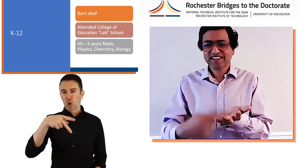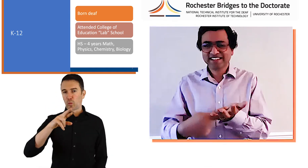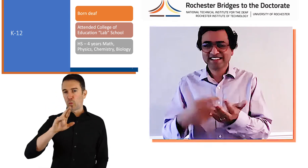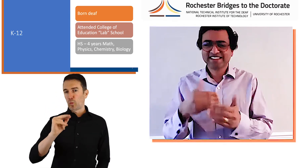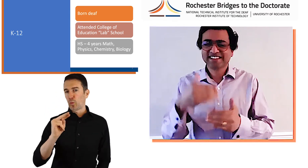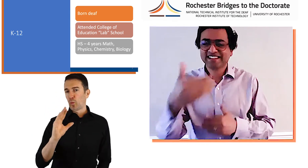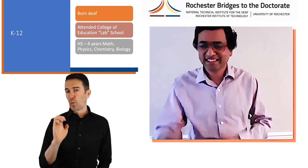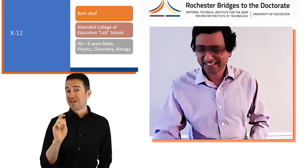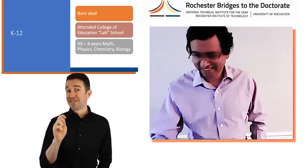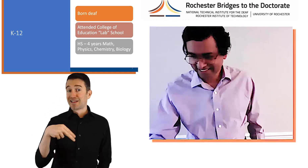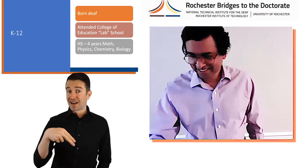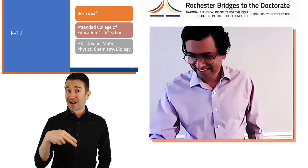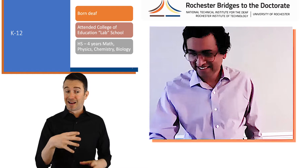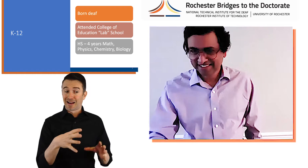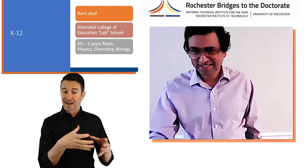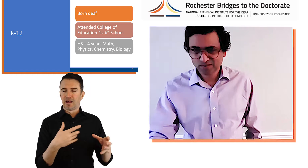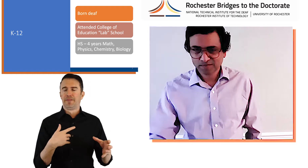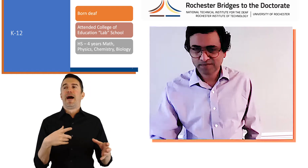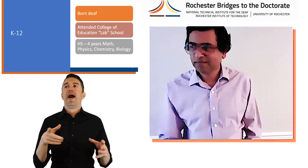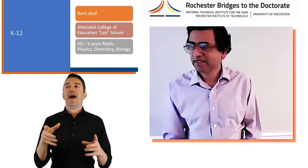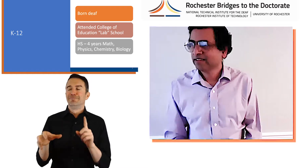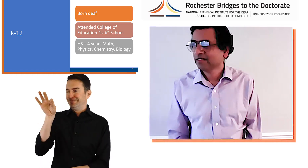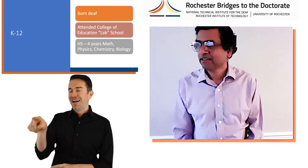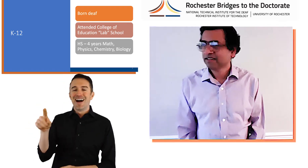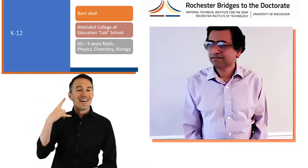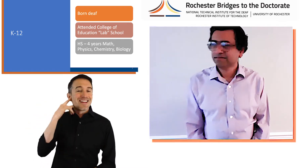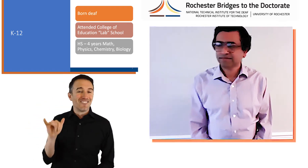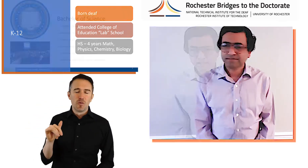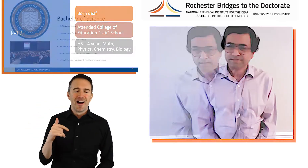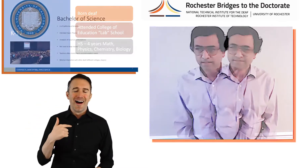so let me start by telling you about my time at UC Berkeley.